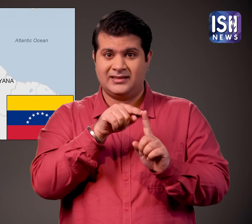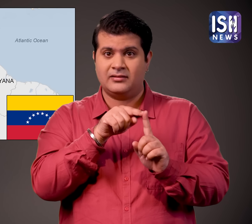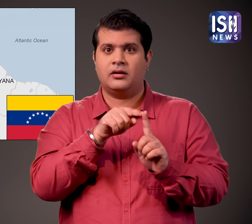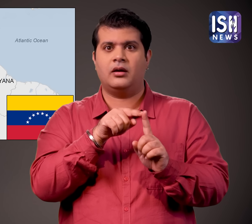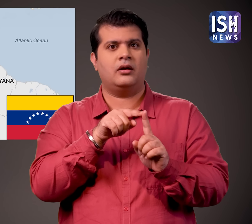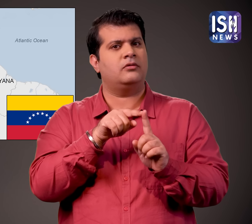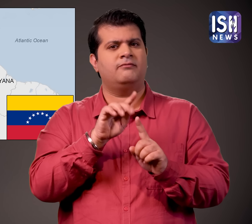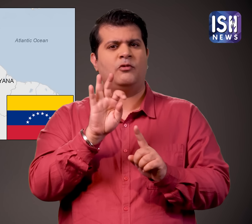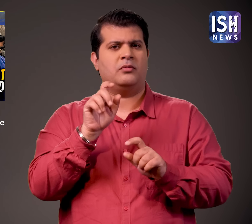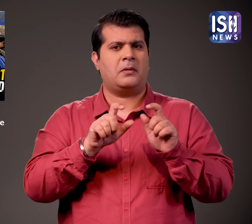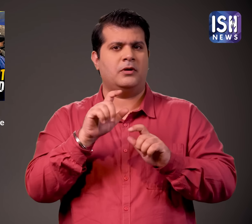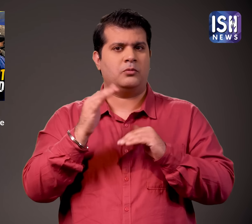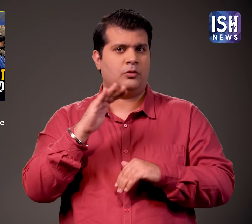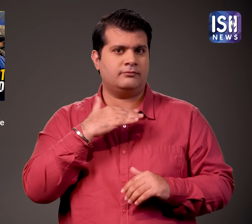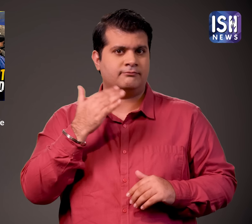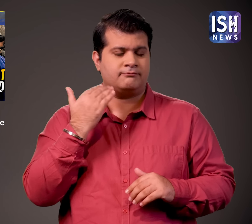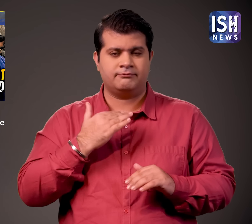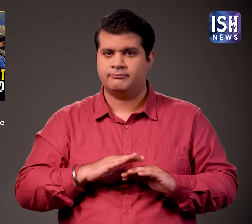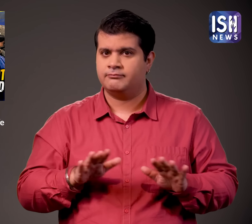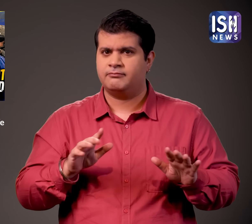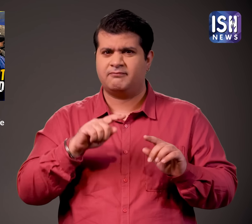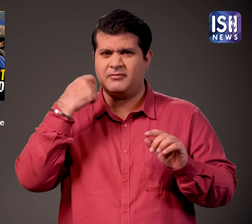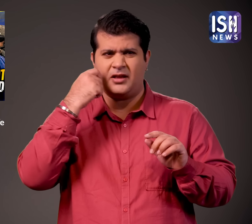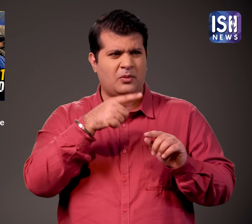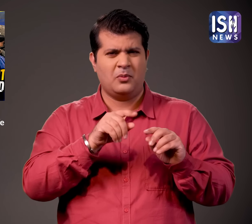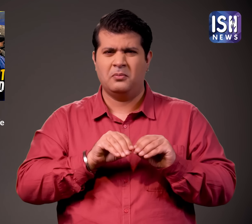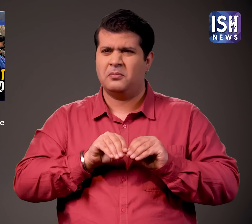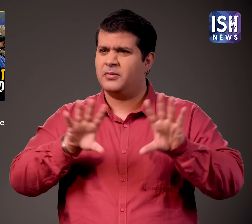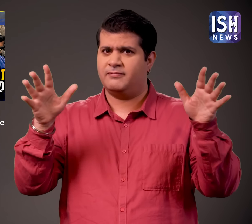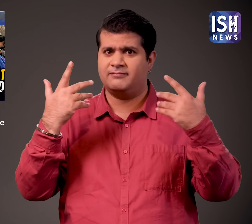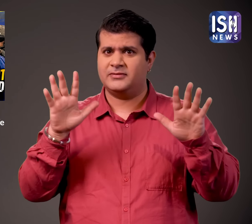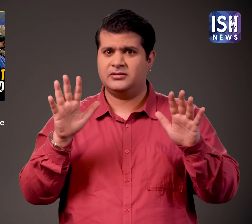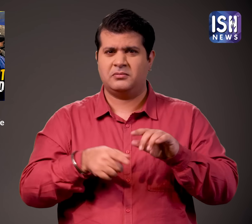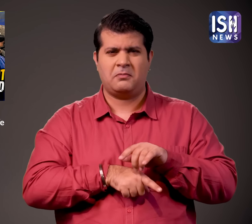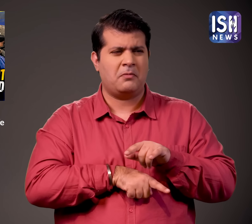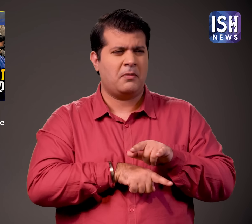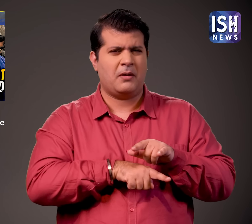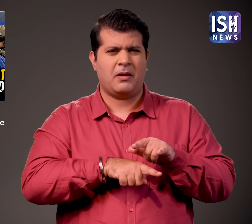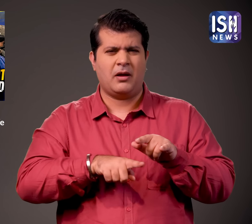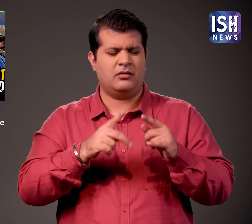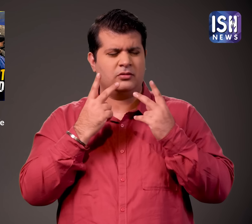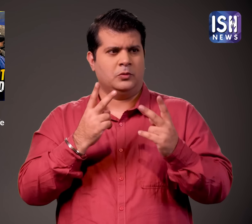Over 40 people were killed, while the videos of these attacks went viral on social media.